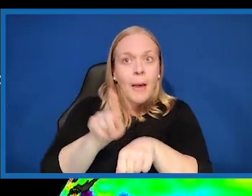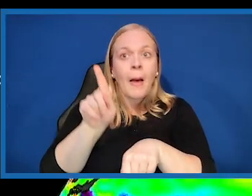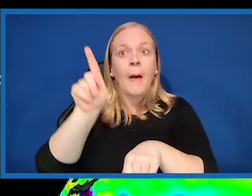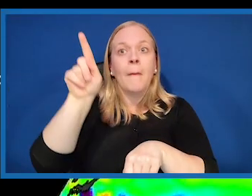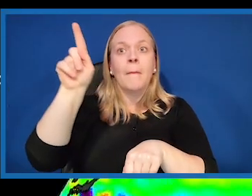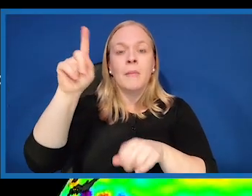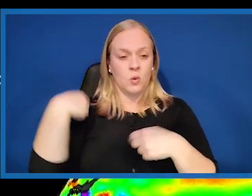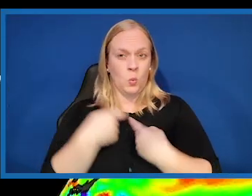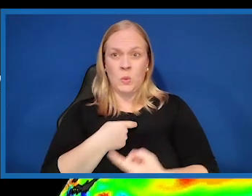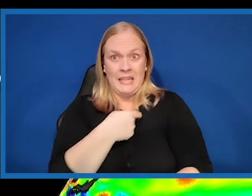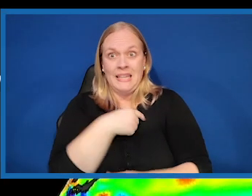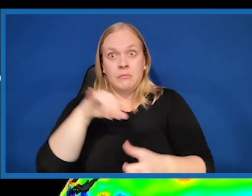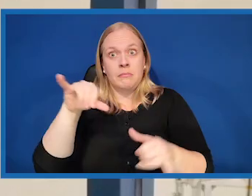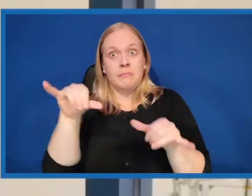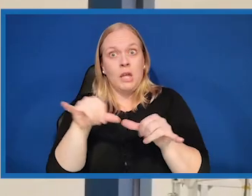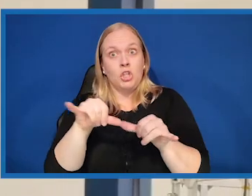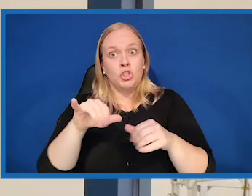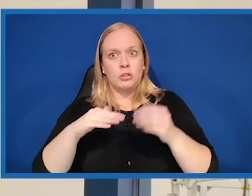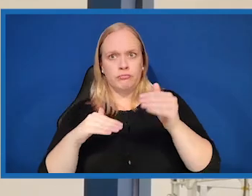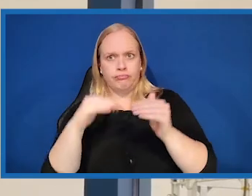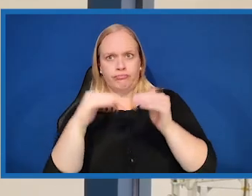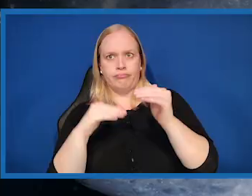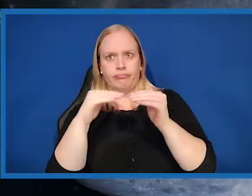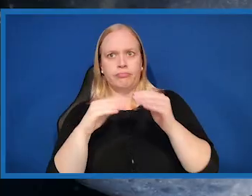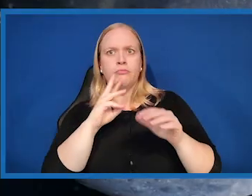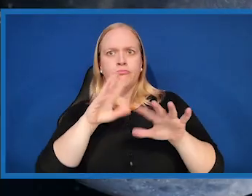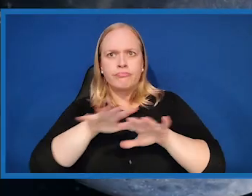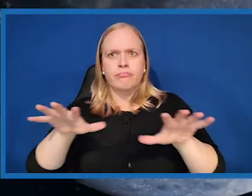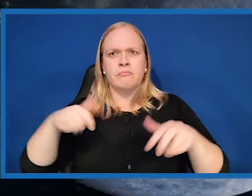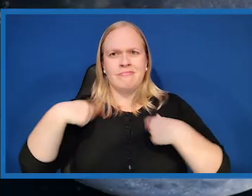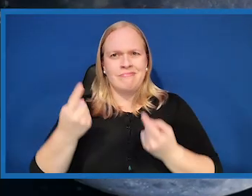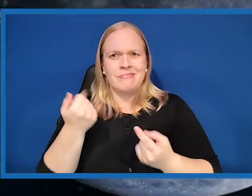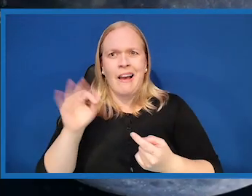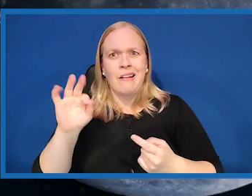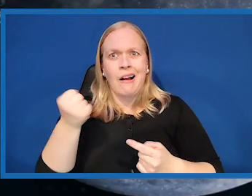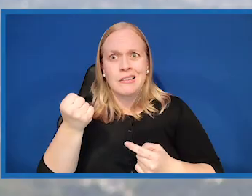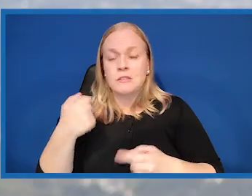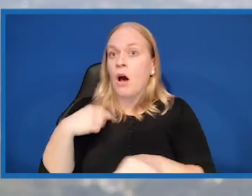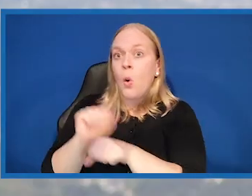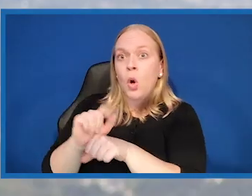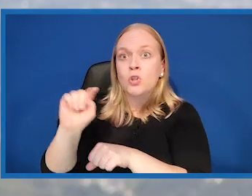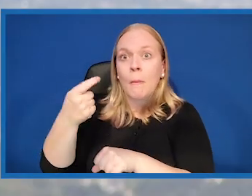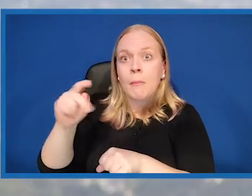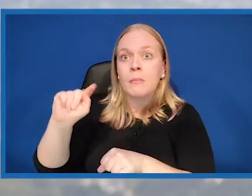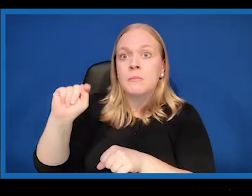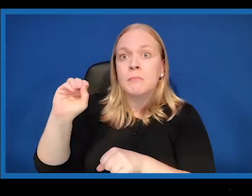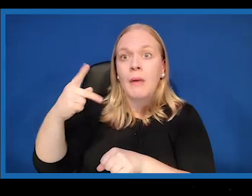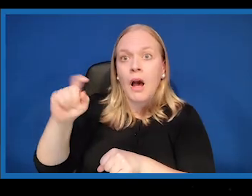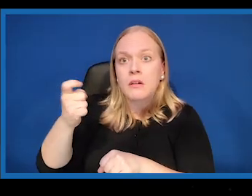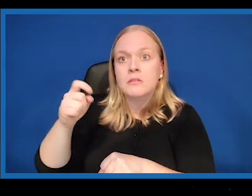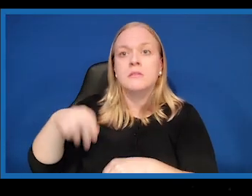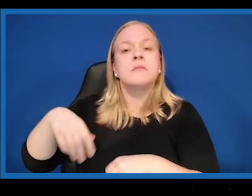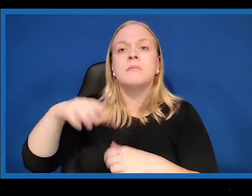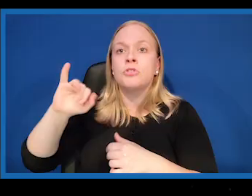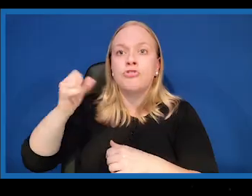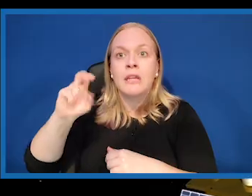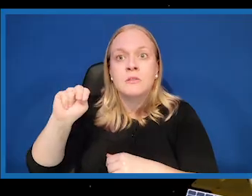OF THE '90s. I'VE WORKED ON TOPEX/POSEIDON, JASON 1, JASON 2, JASON 3. WE REALLY NEED THAT LONG DURATION OBSERVATION.